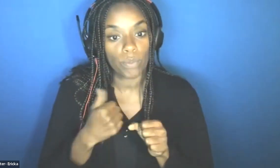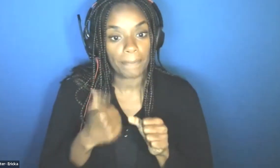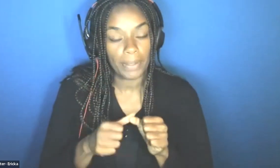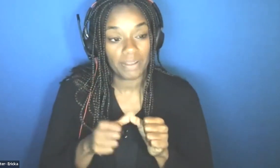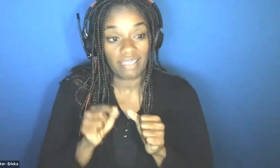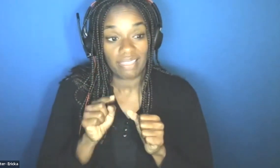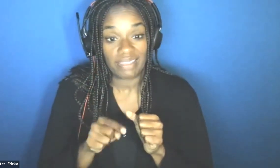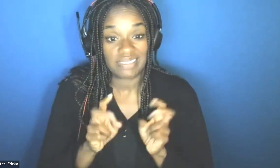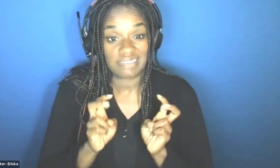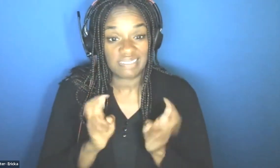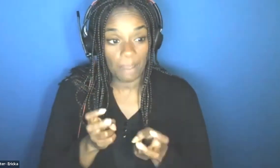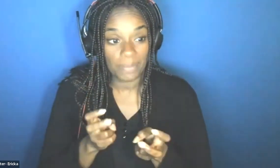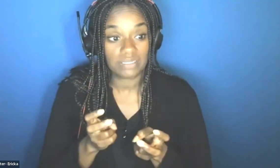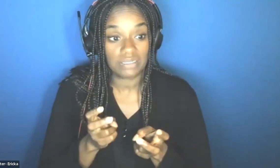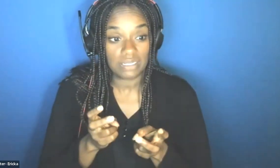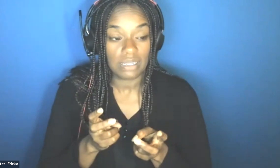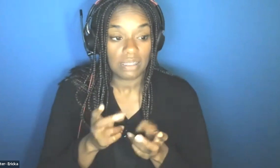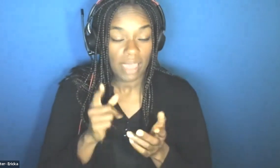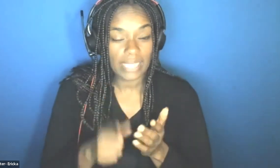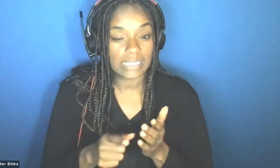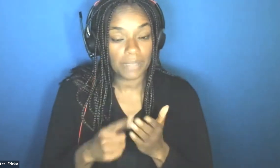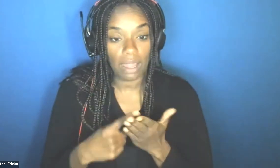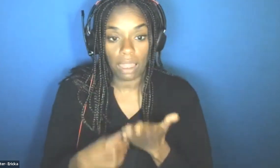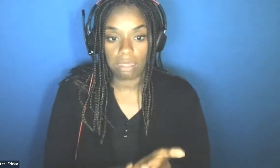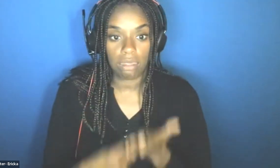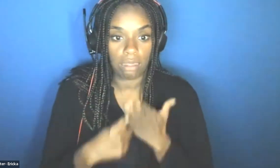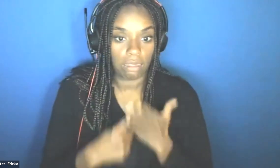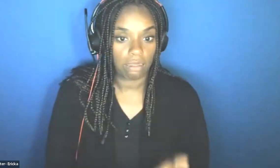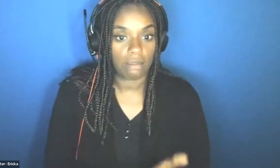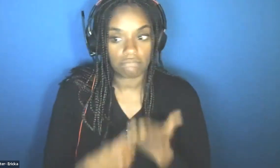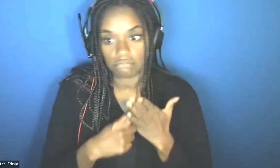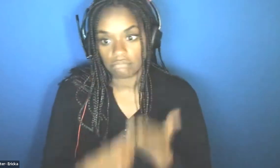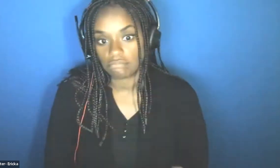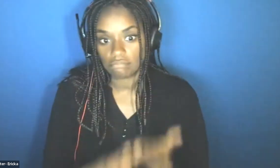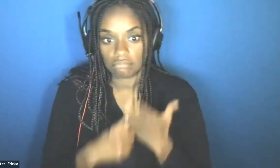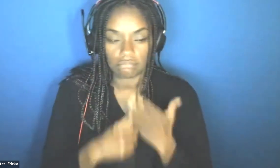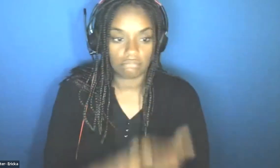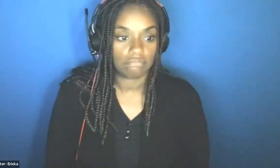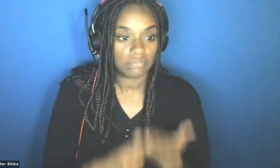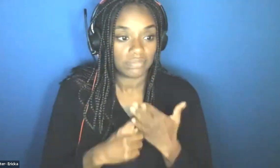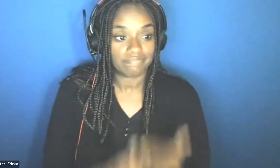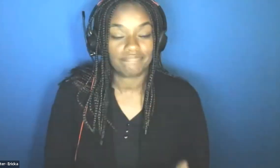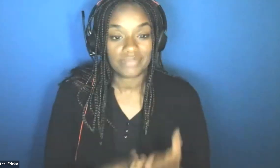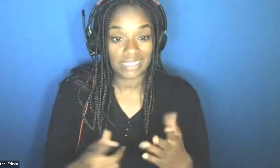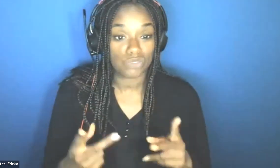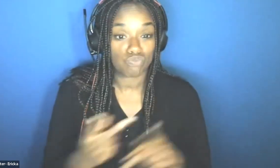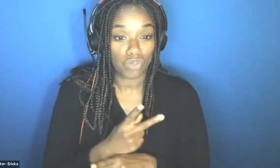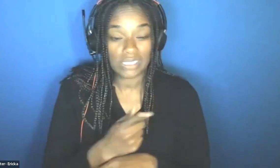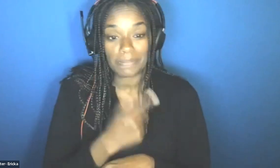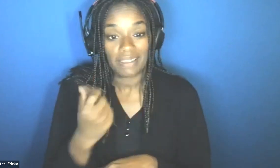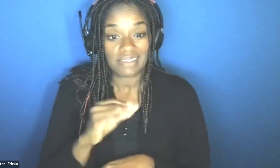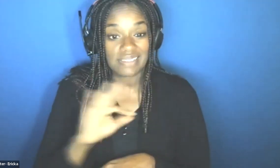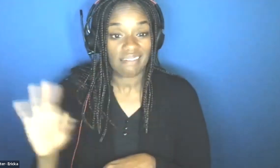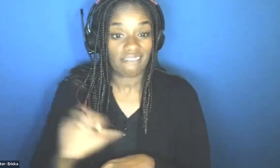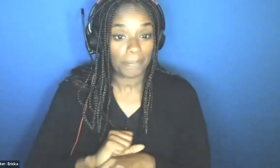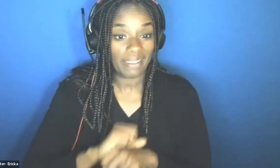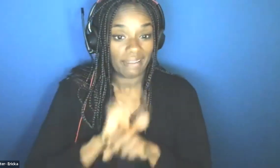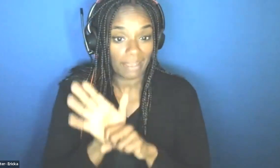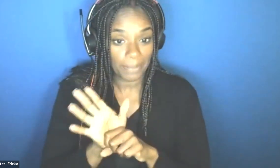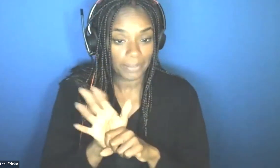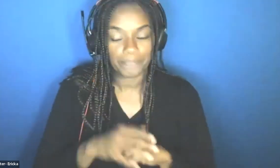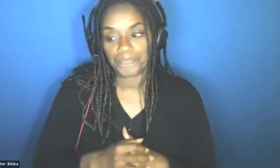Now, we need to keep in mind, again, this is a very complex topic.